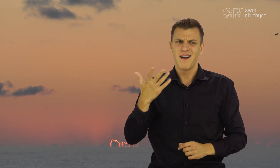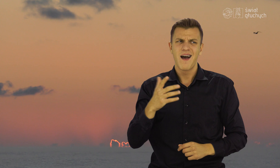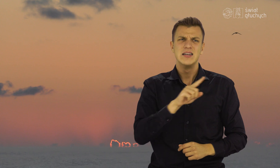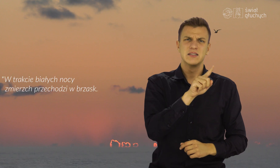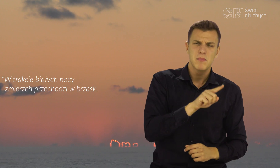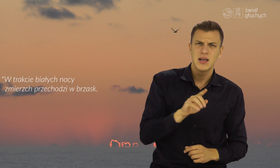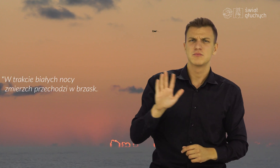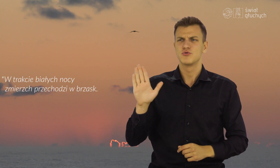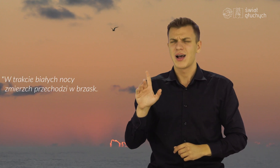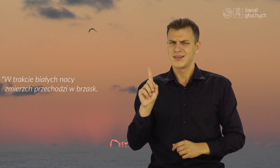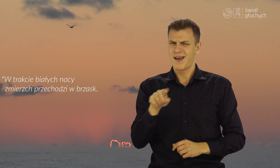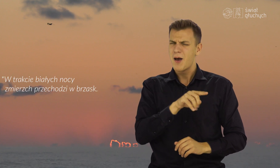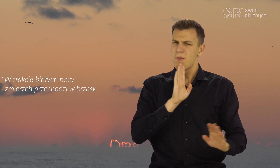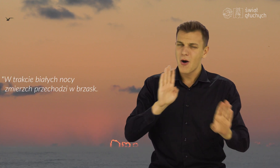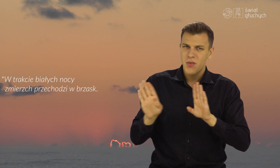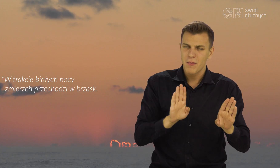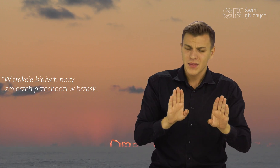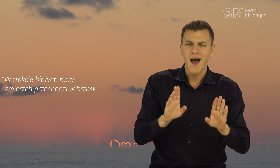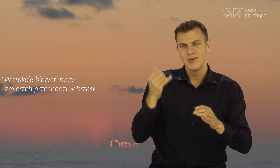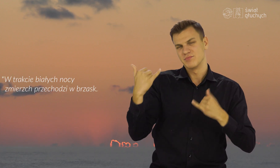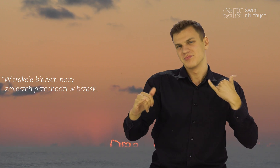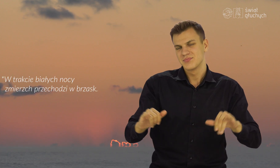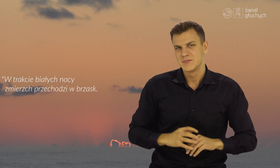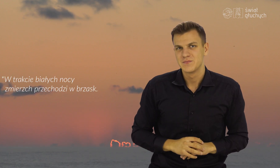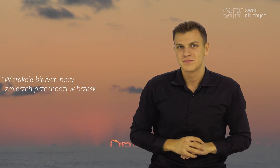Twilight and dawn are similar phenomena.